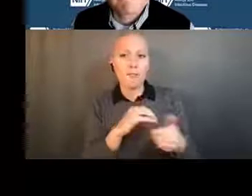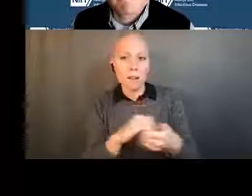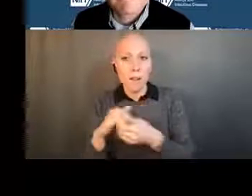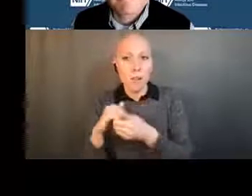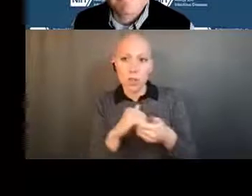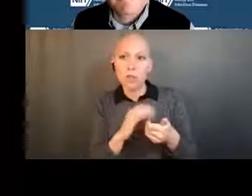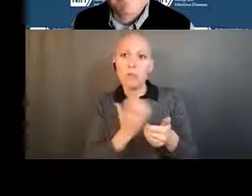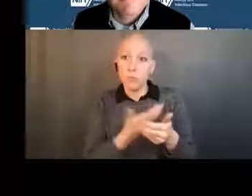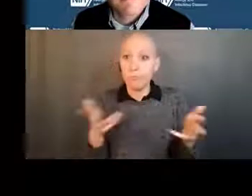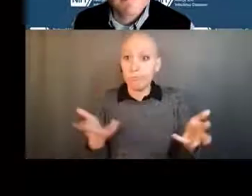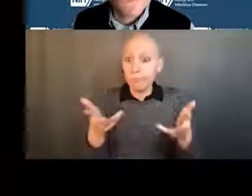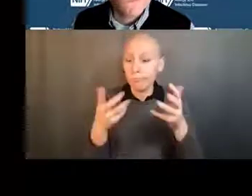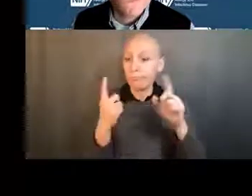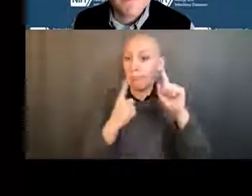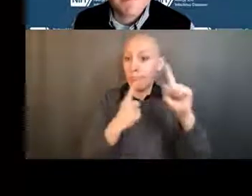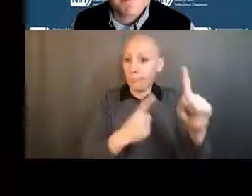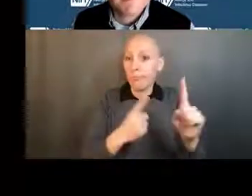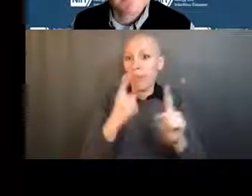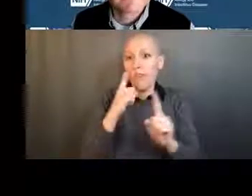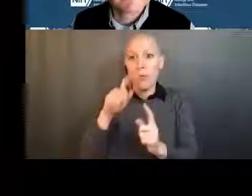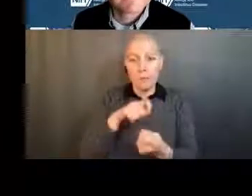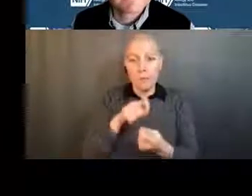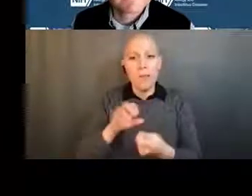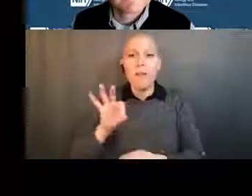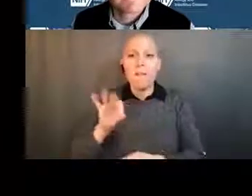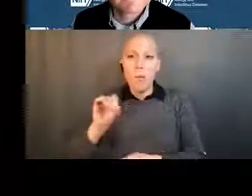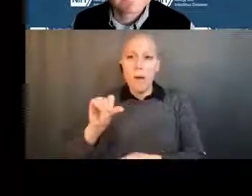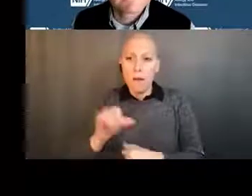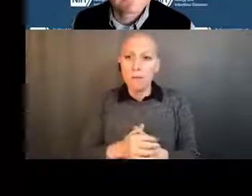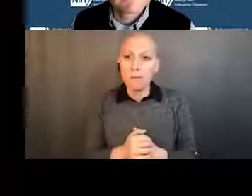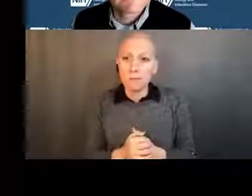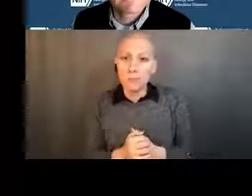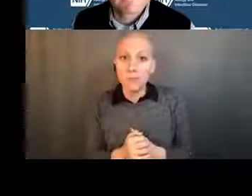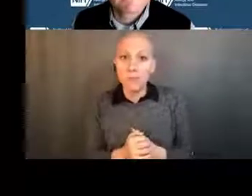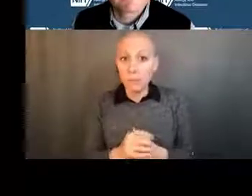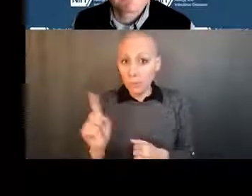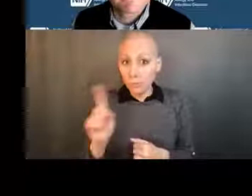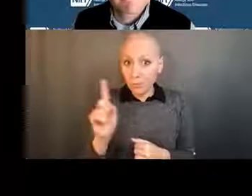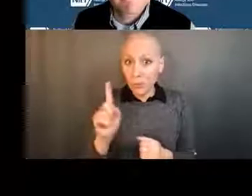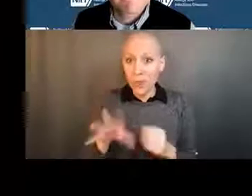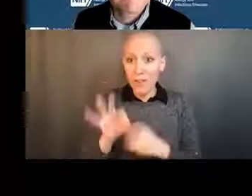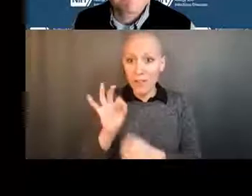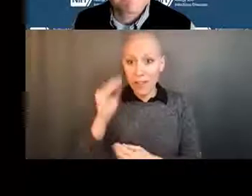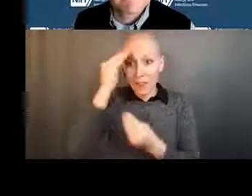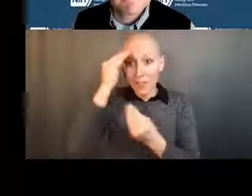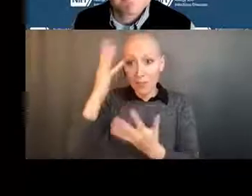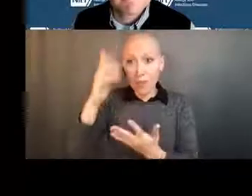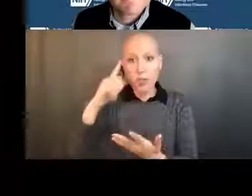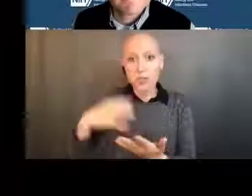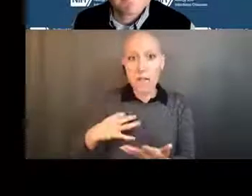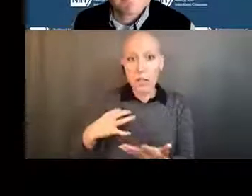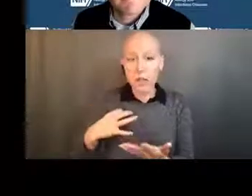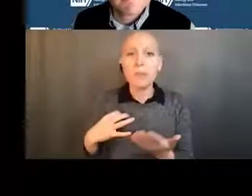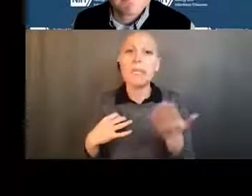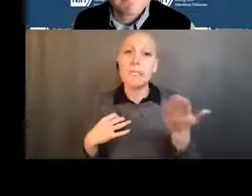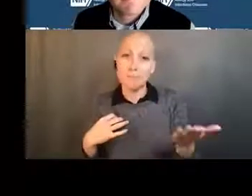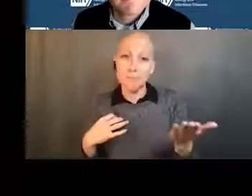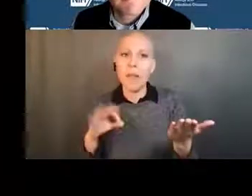So this is where you would find the information on eligibility, here you would see that non-domestic entities